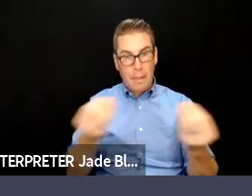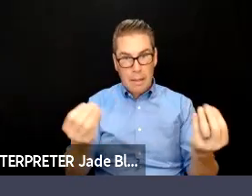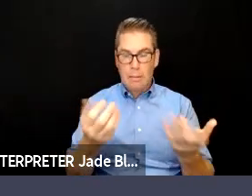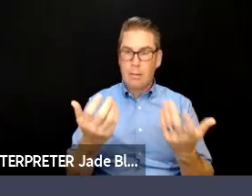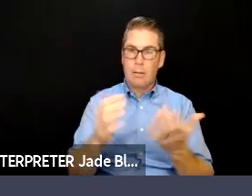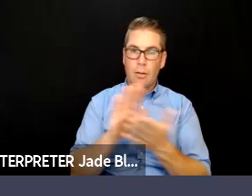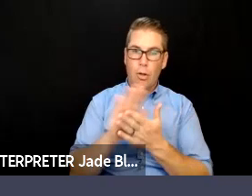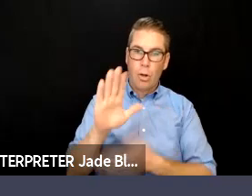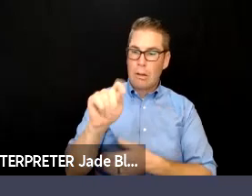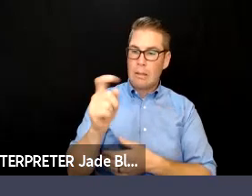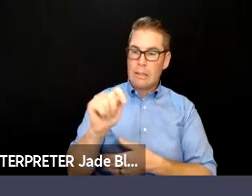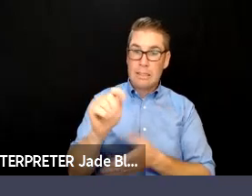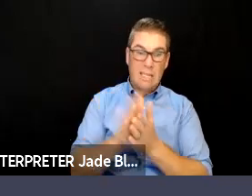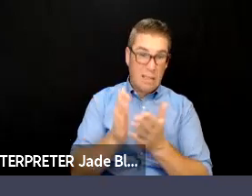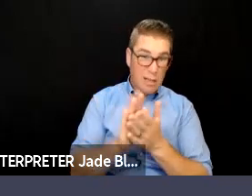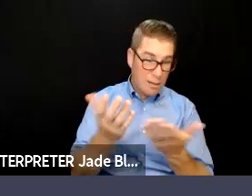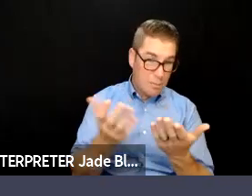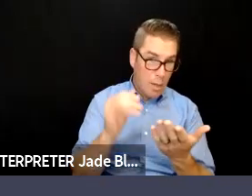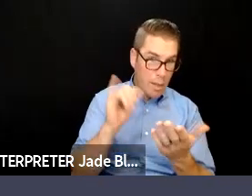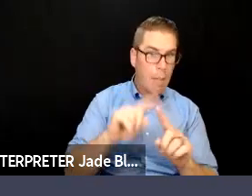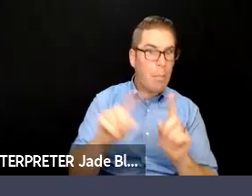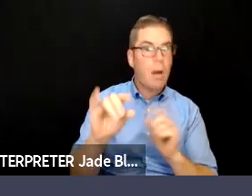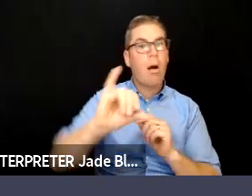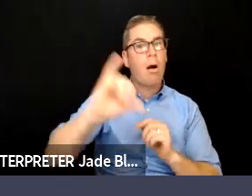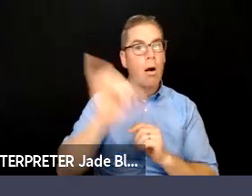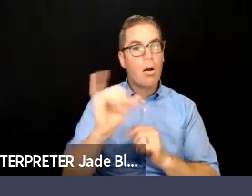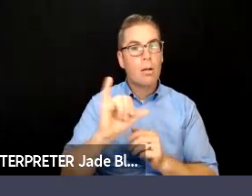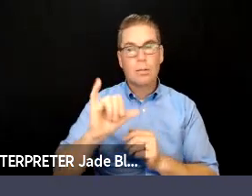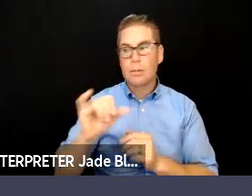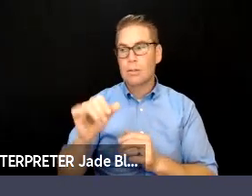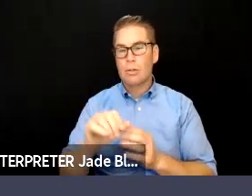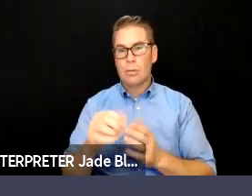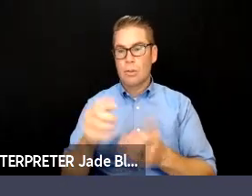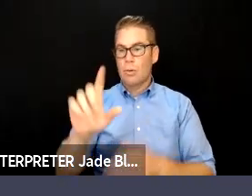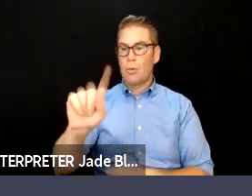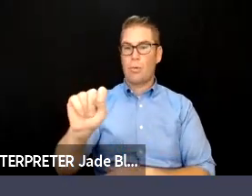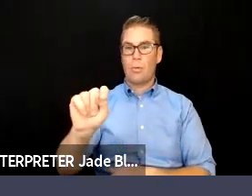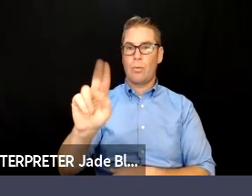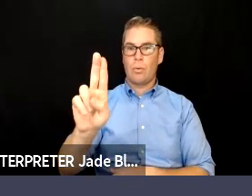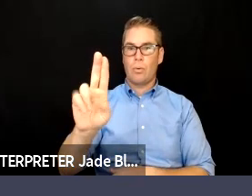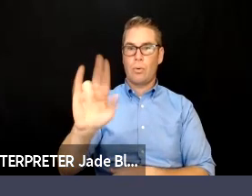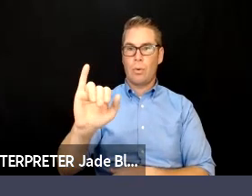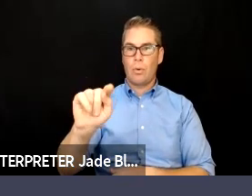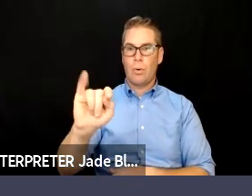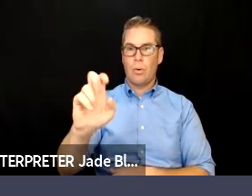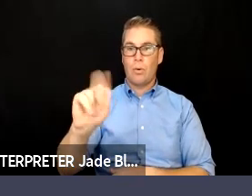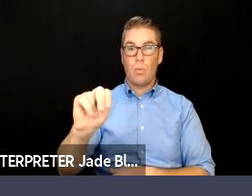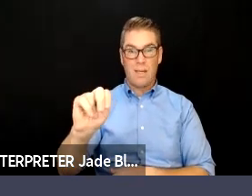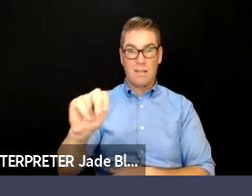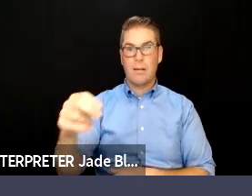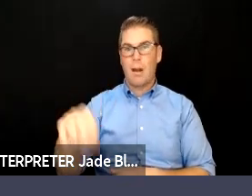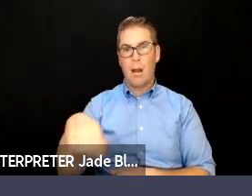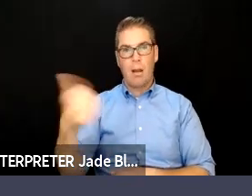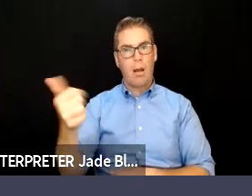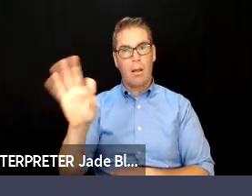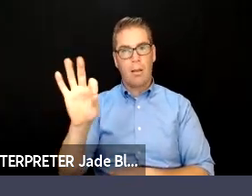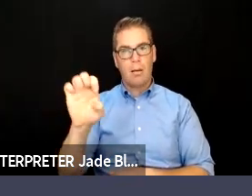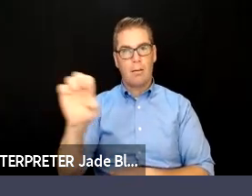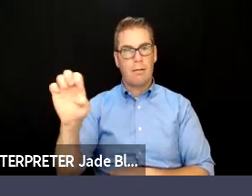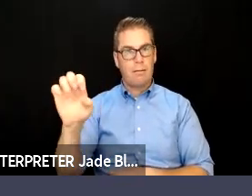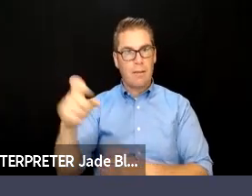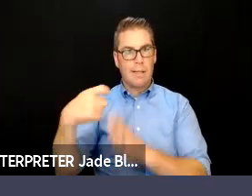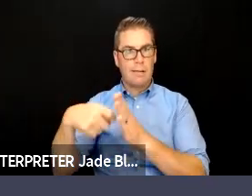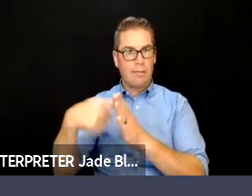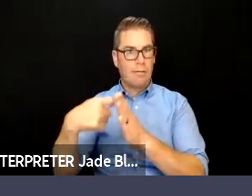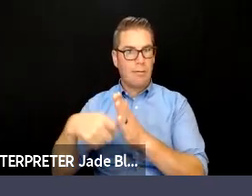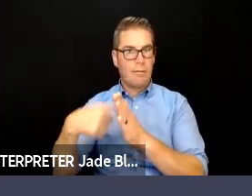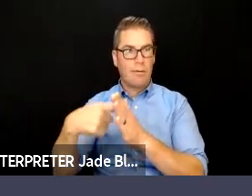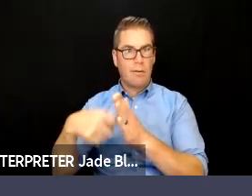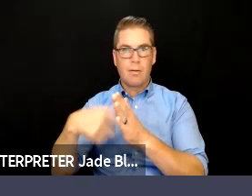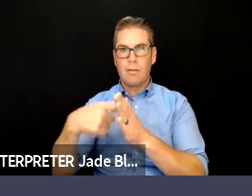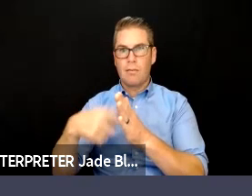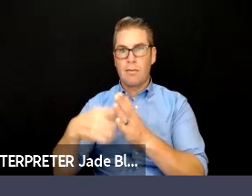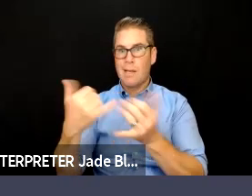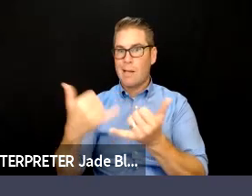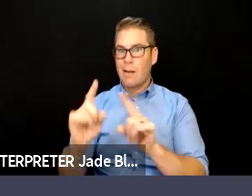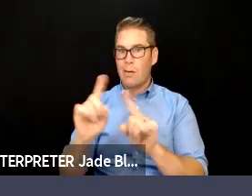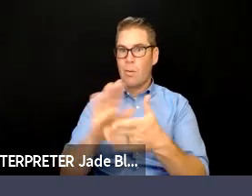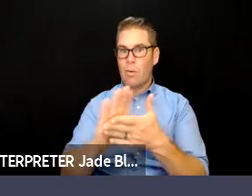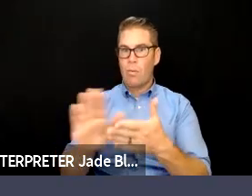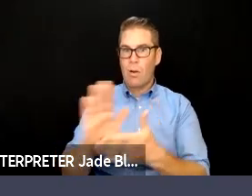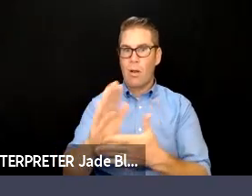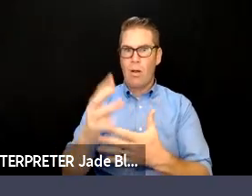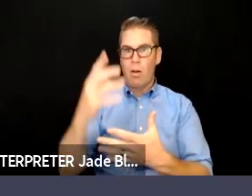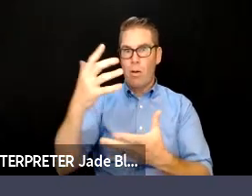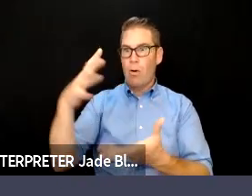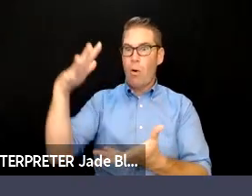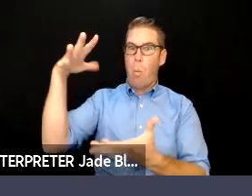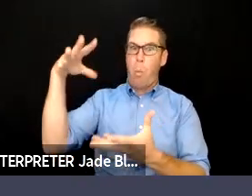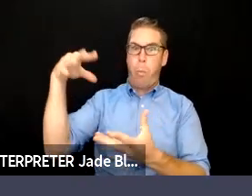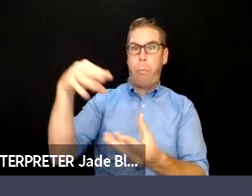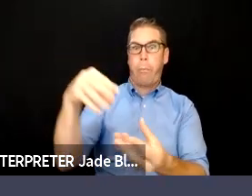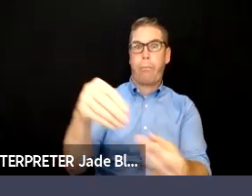Sally Potter: But it's also, you know, true of tuition and fees, just in general. So going to college is much, much more expensive, relatively speaking, than it was back in the day.